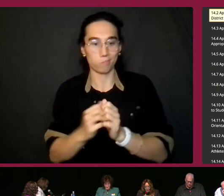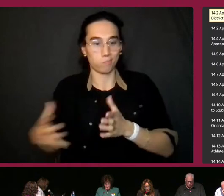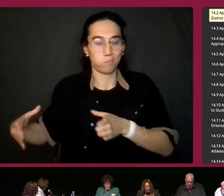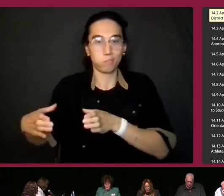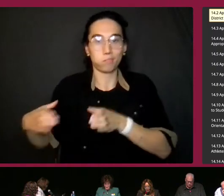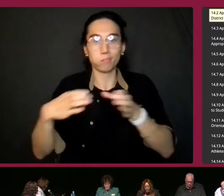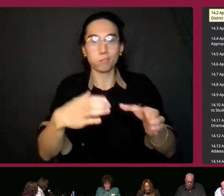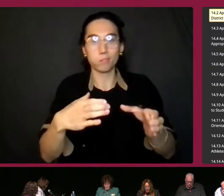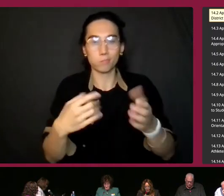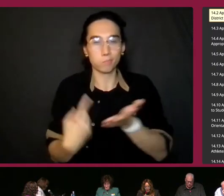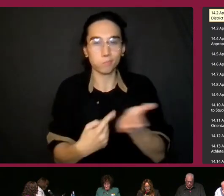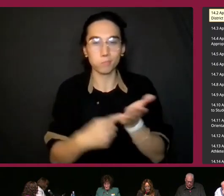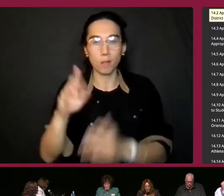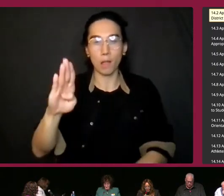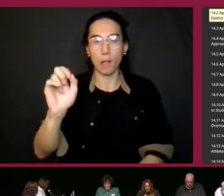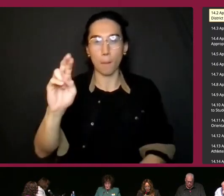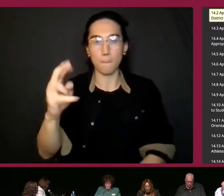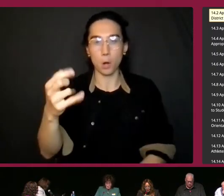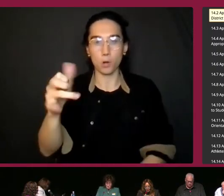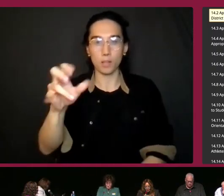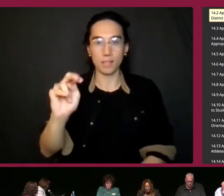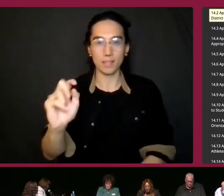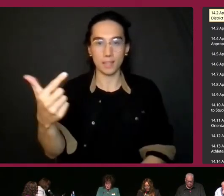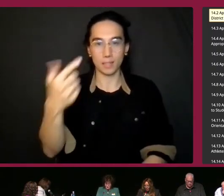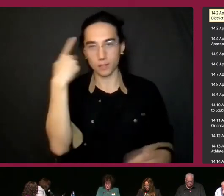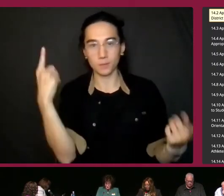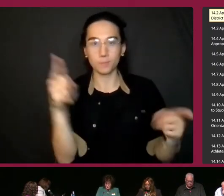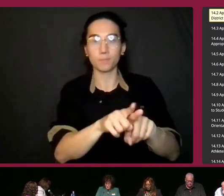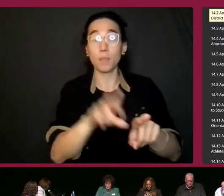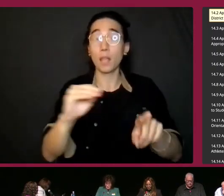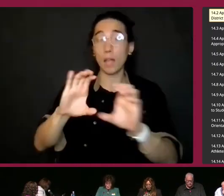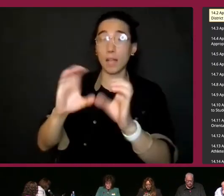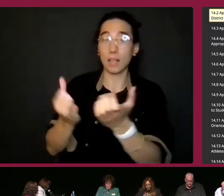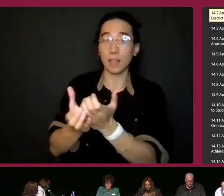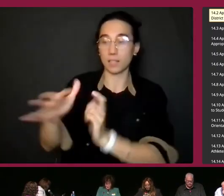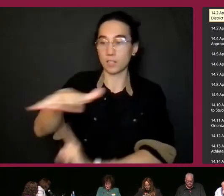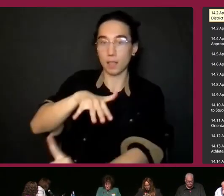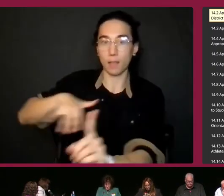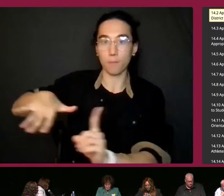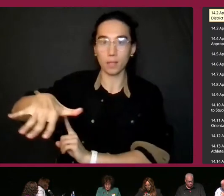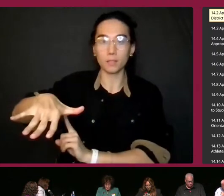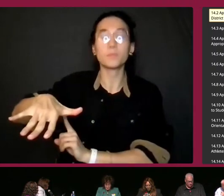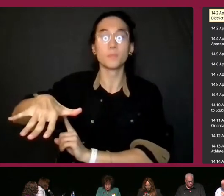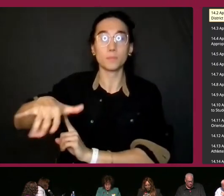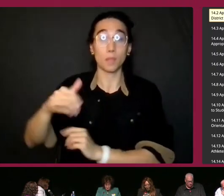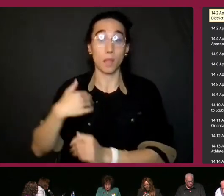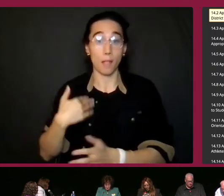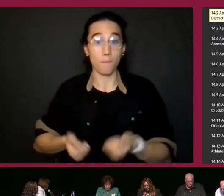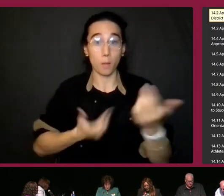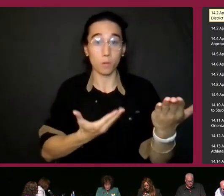and class climate. May I get a motion? So moved. Second. Discussion?